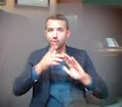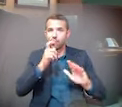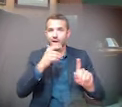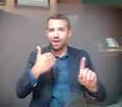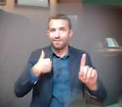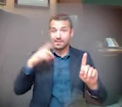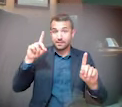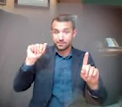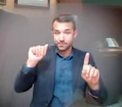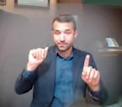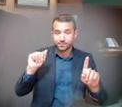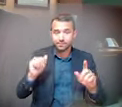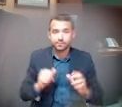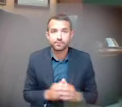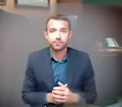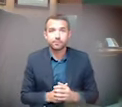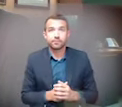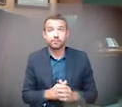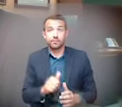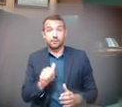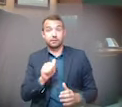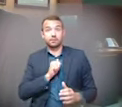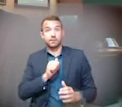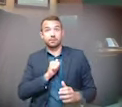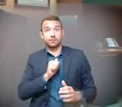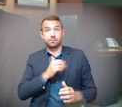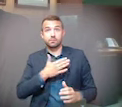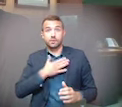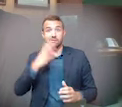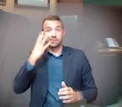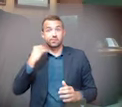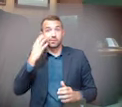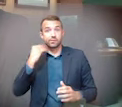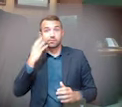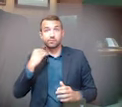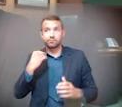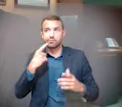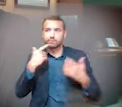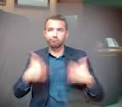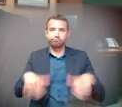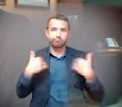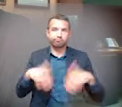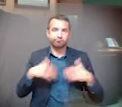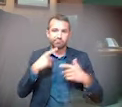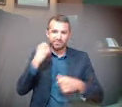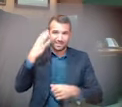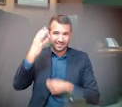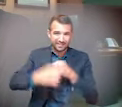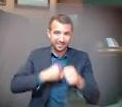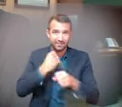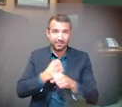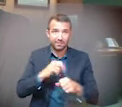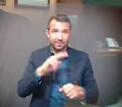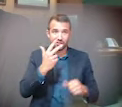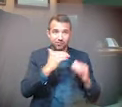I think that, even for me, and I spent a lot of time in special ed from third grade until